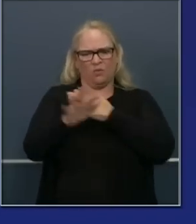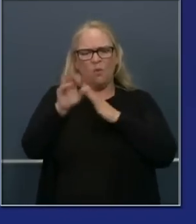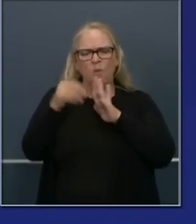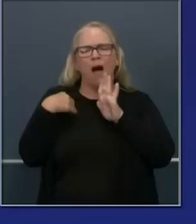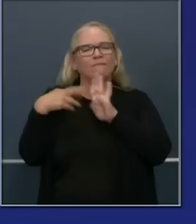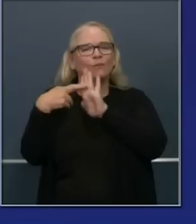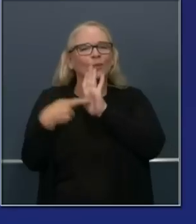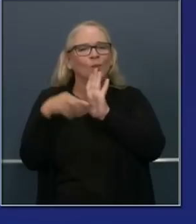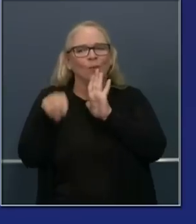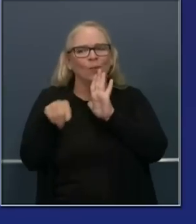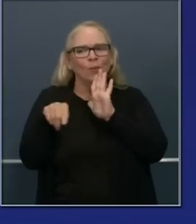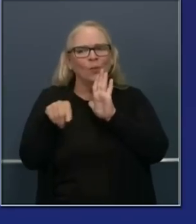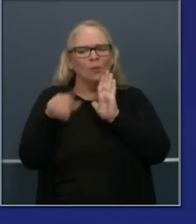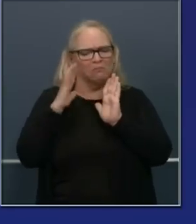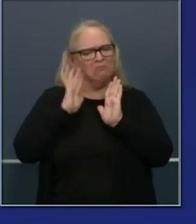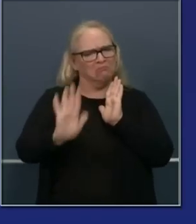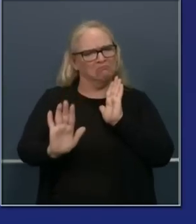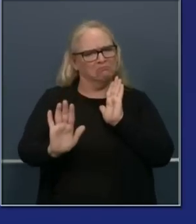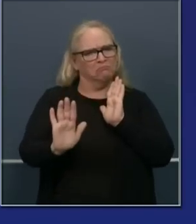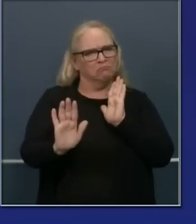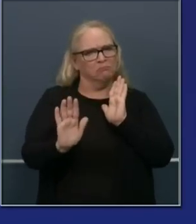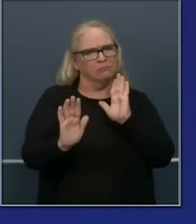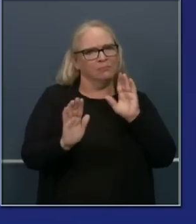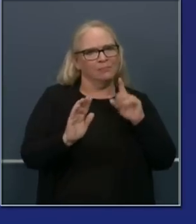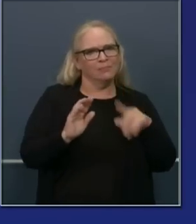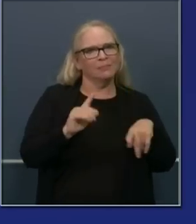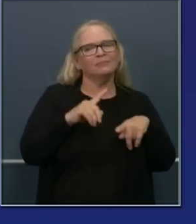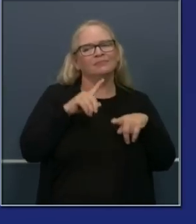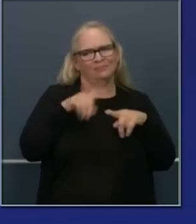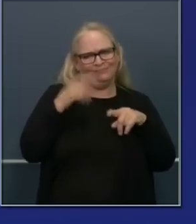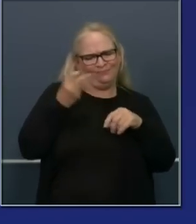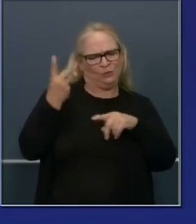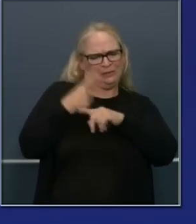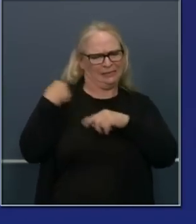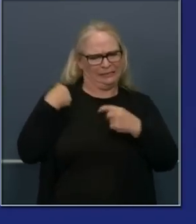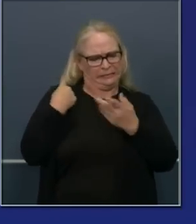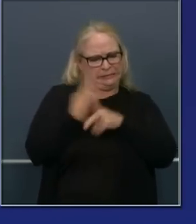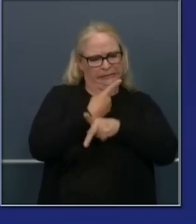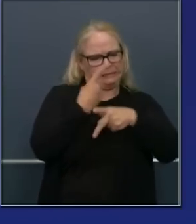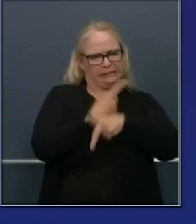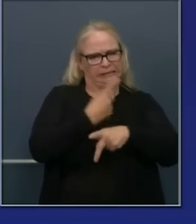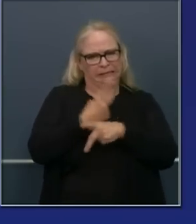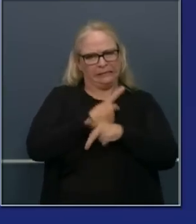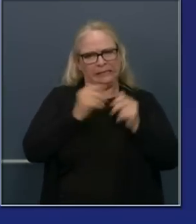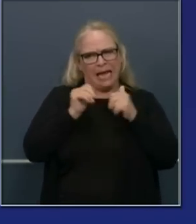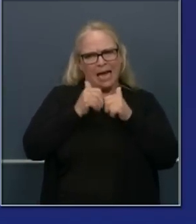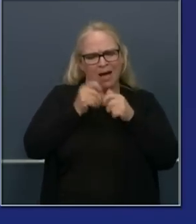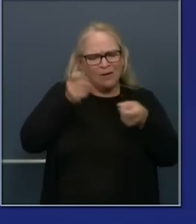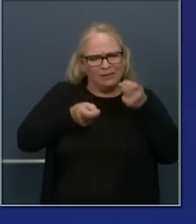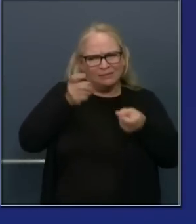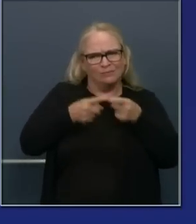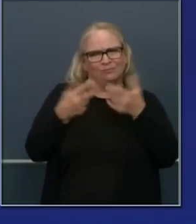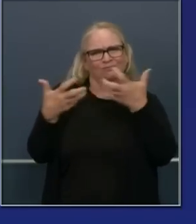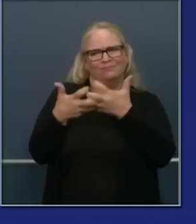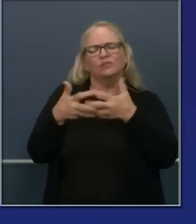SOME CONSIDERED PARTICULARLY RELATING TO LOCAL ORDNANCES AND RULES AND REGULATIONS THAT WERE IN PLACE.